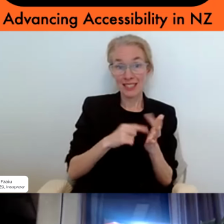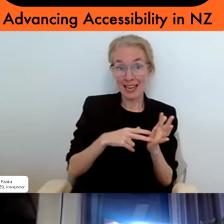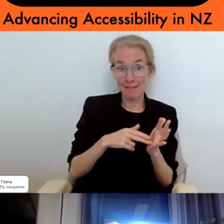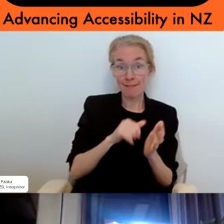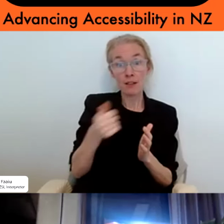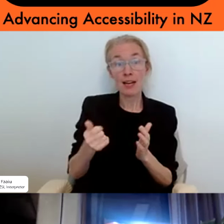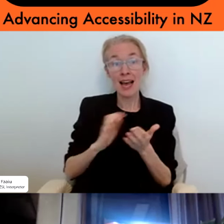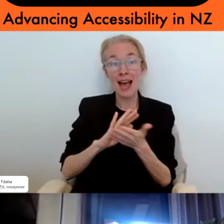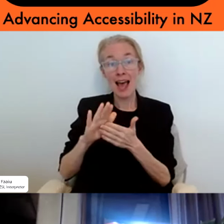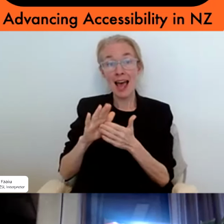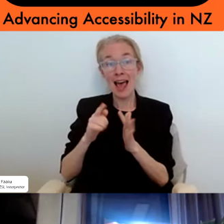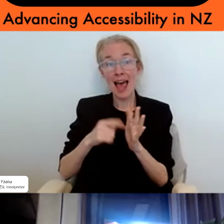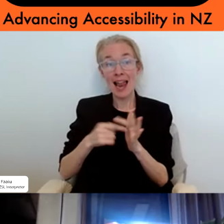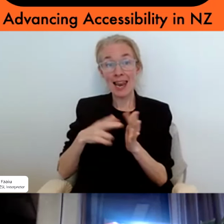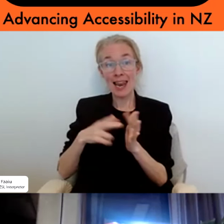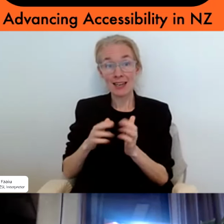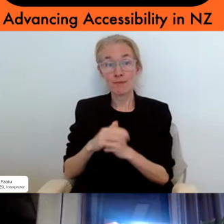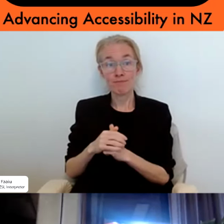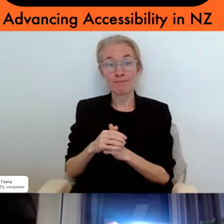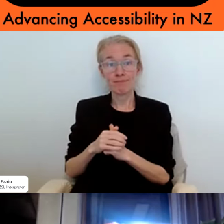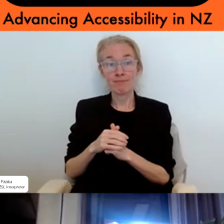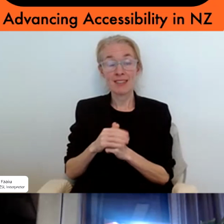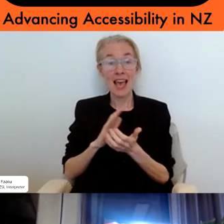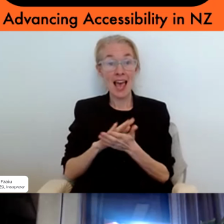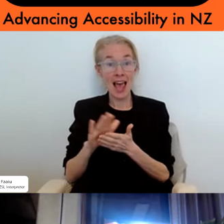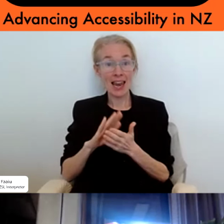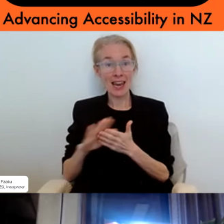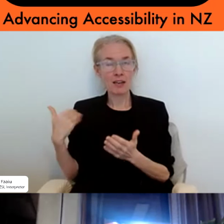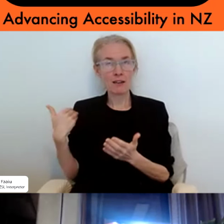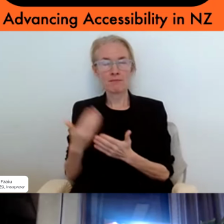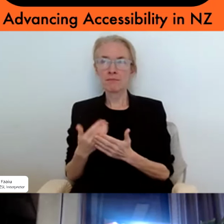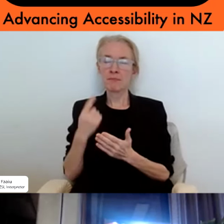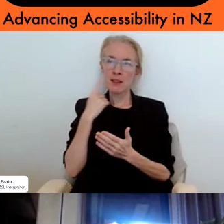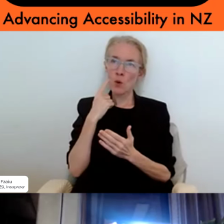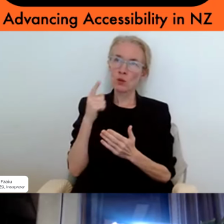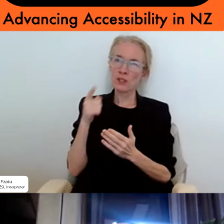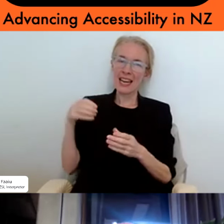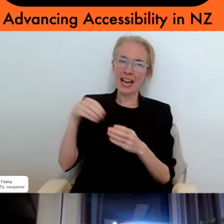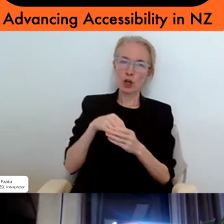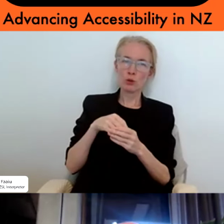I gave some thought to actually what makes an inclusive environment, or inclusive community from our